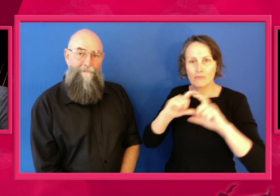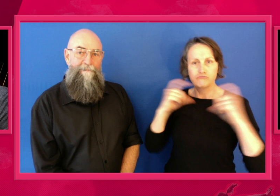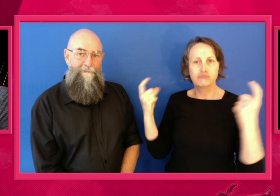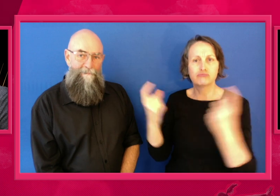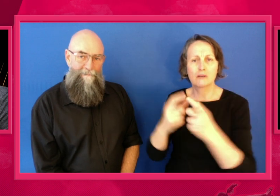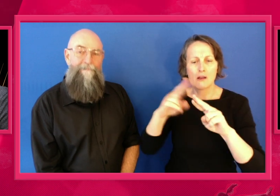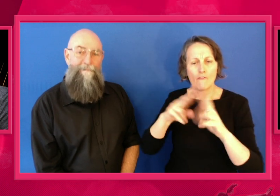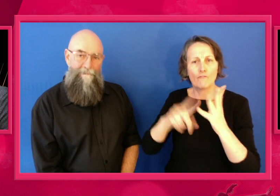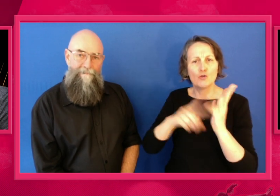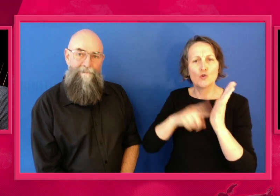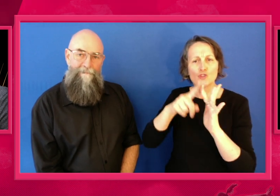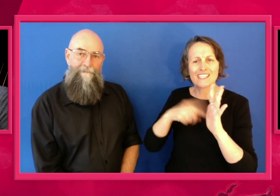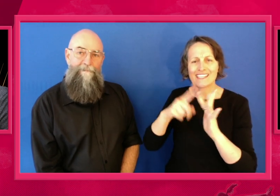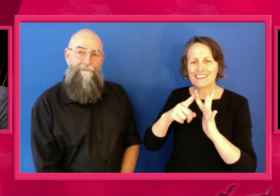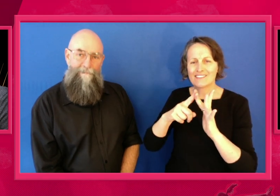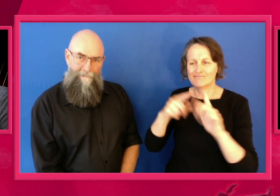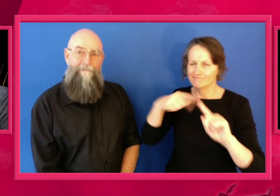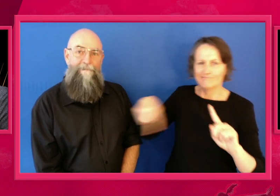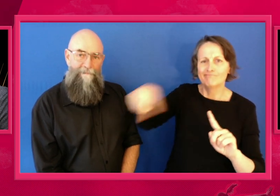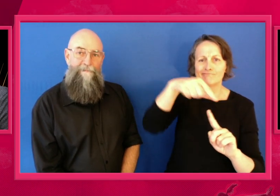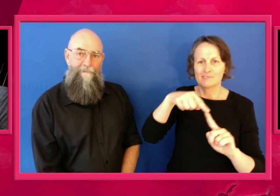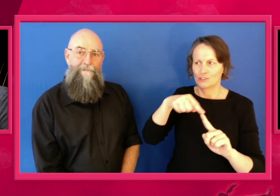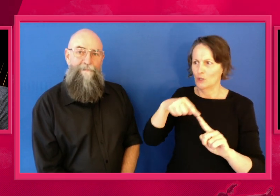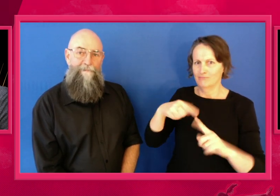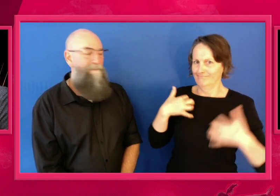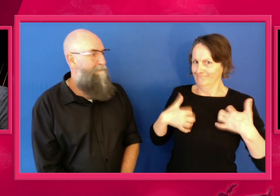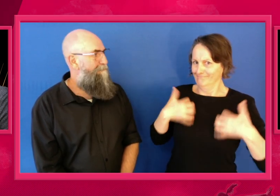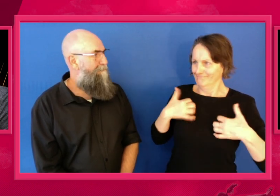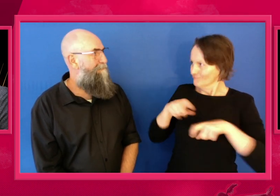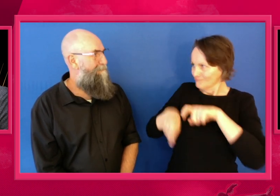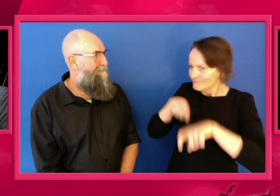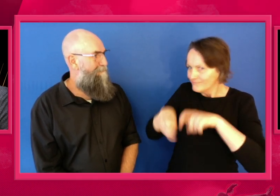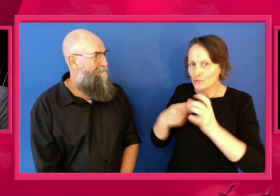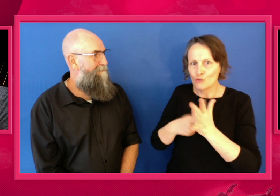results this morning. So I'm excited to see what will come there. It's all happening,